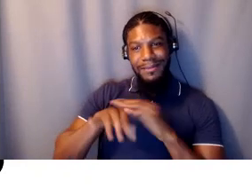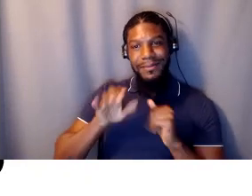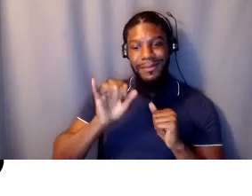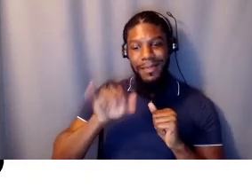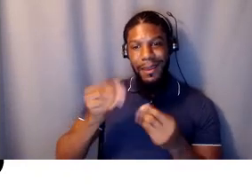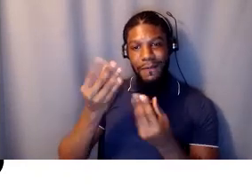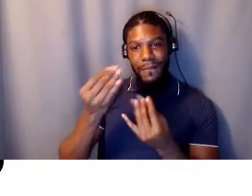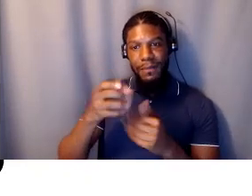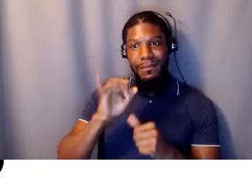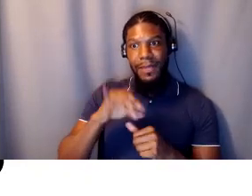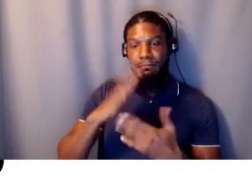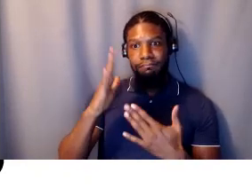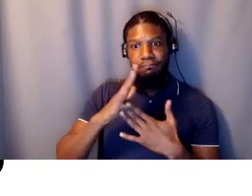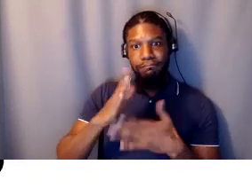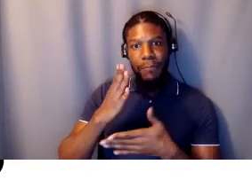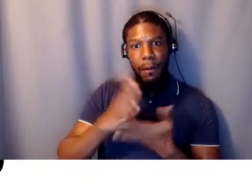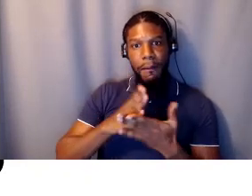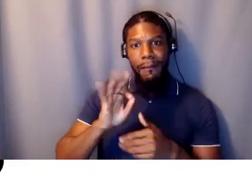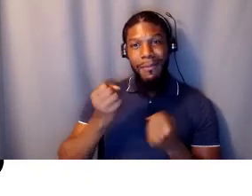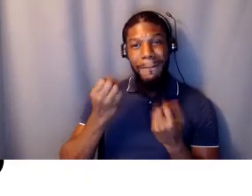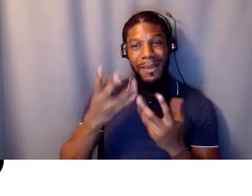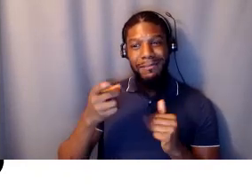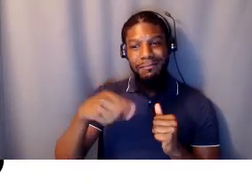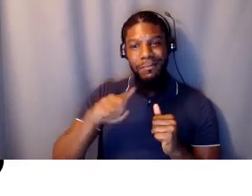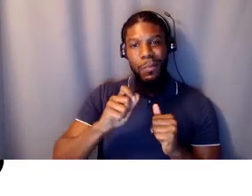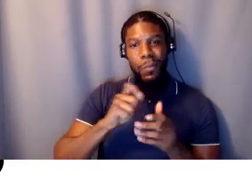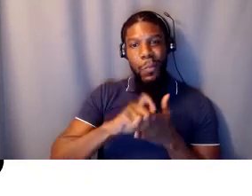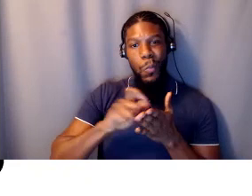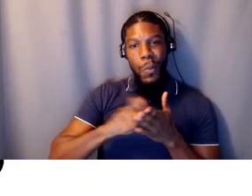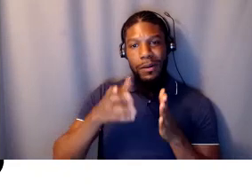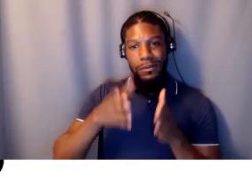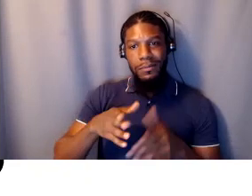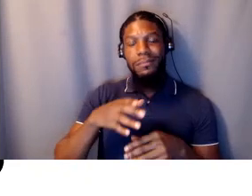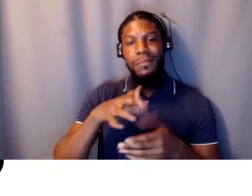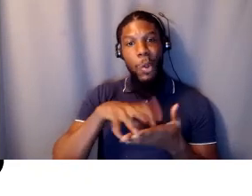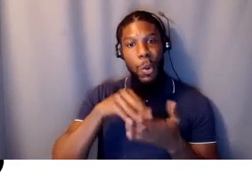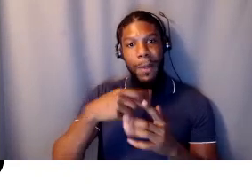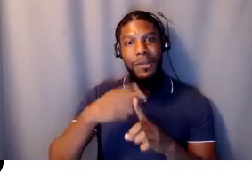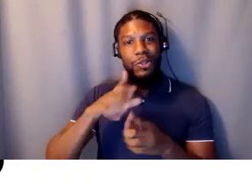of many writers' learning and writing processes.